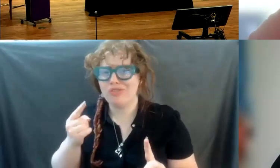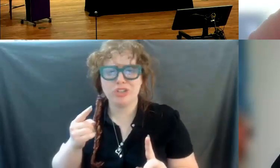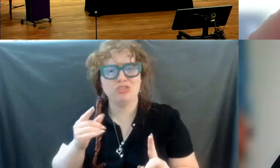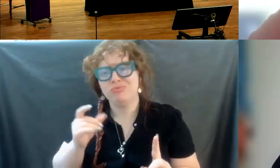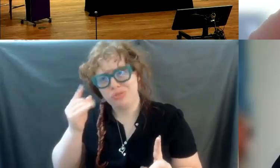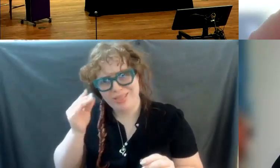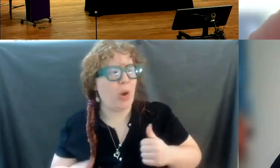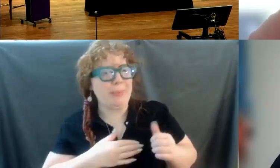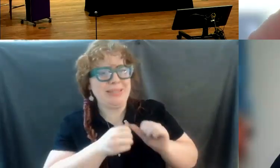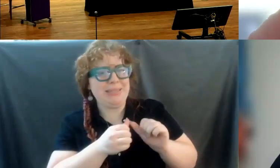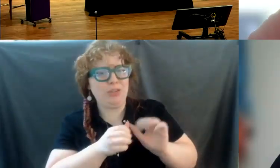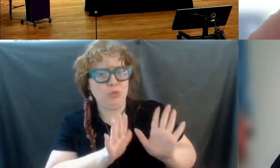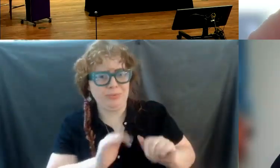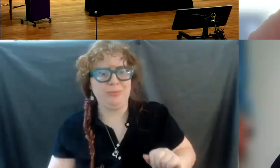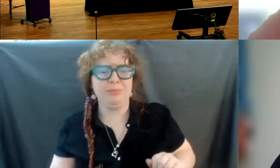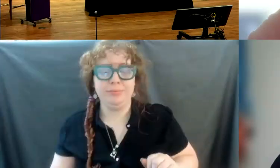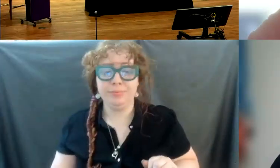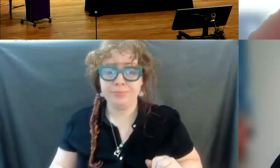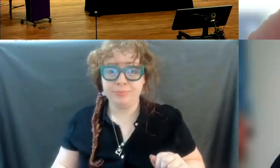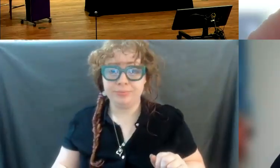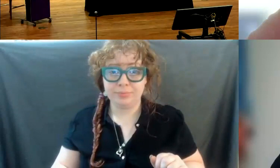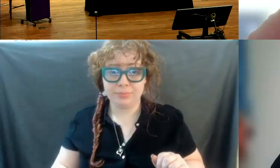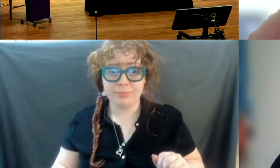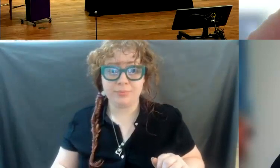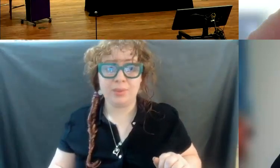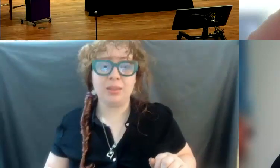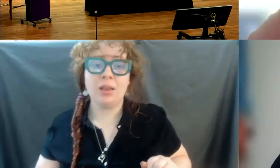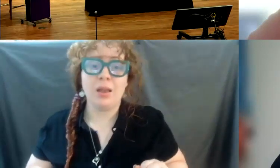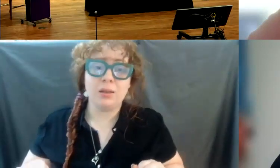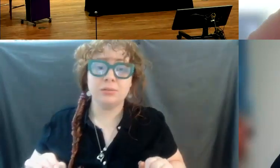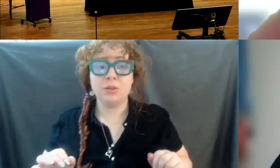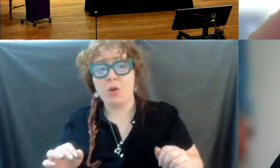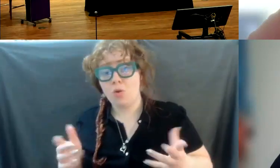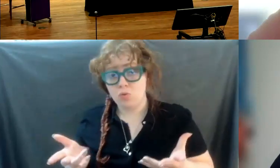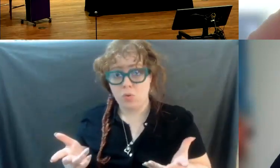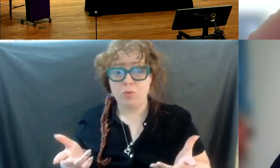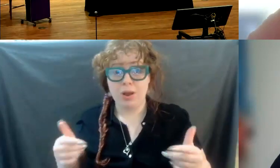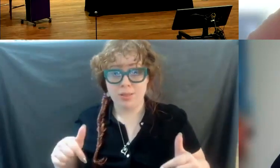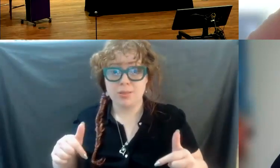Again, we're operating in a system that imputes inferiority